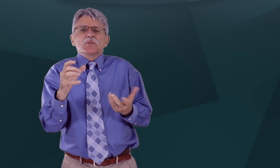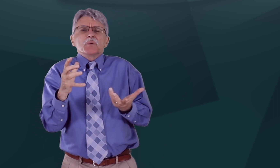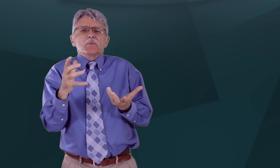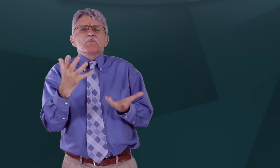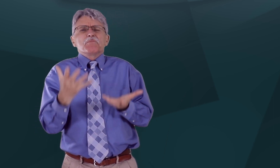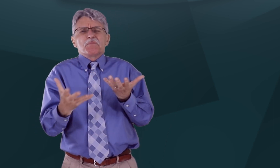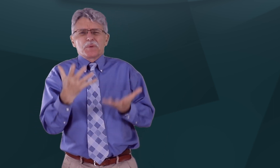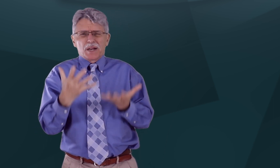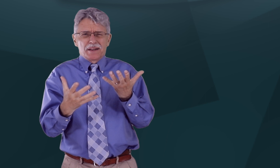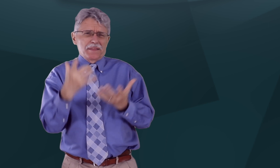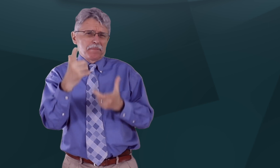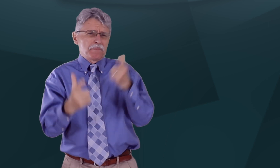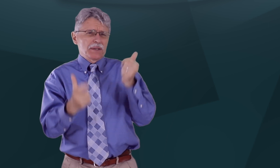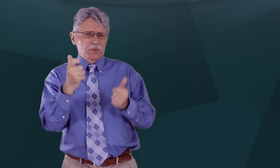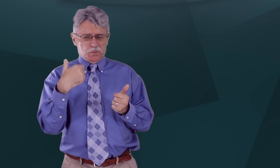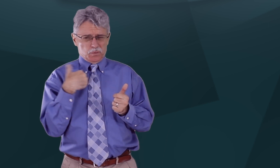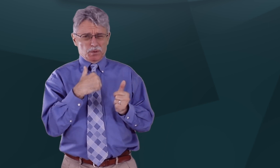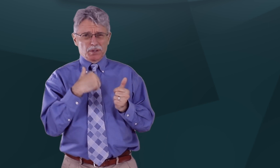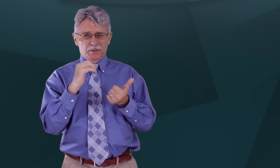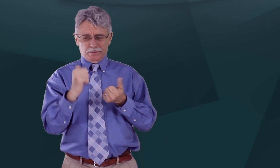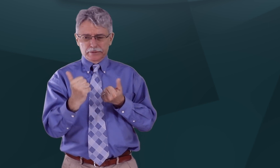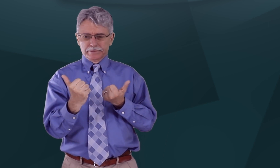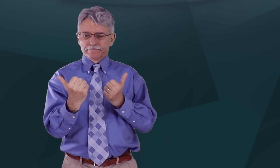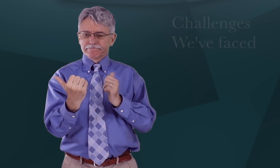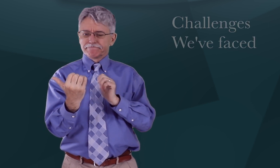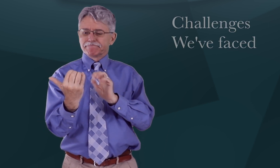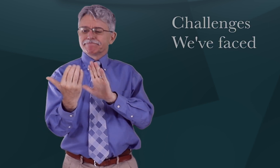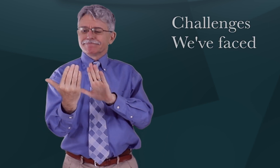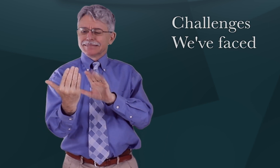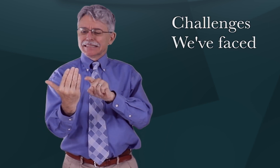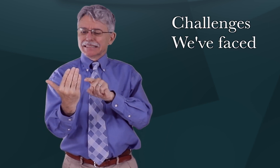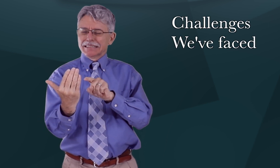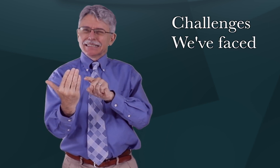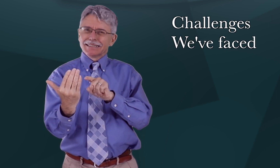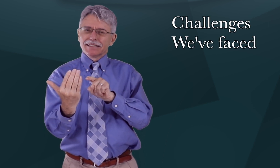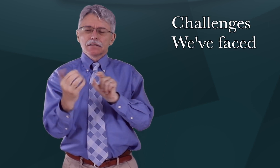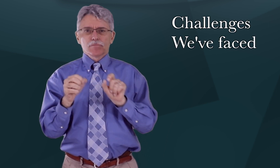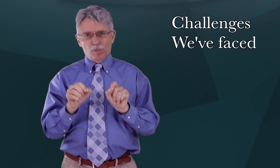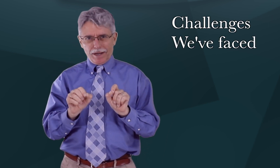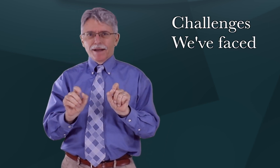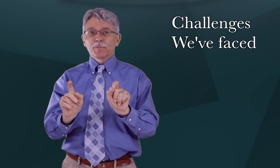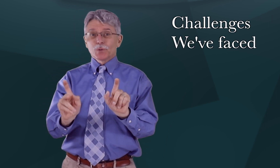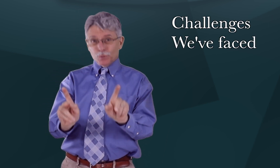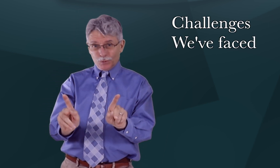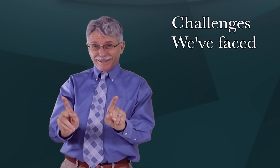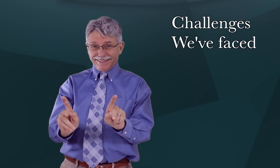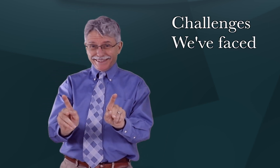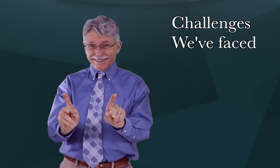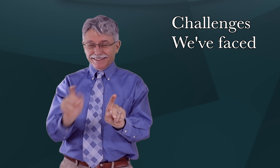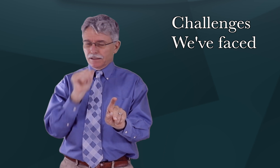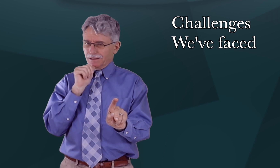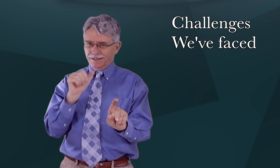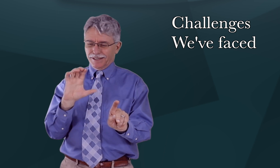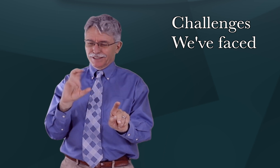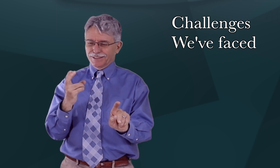They have unique needs. So I think the biggest -- well, you might say "challenge," but we're going